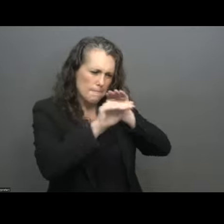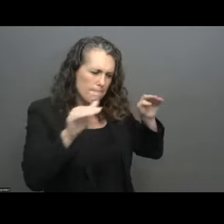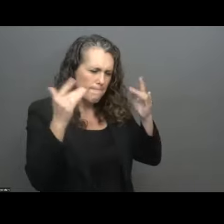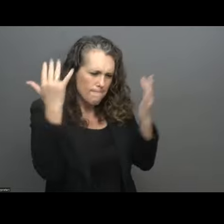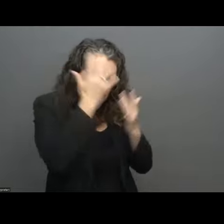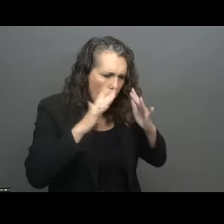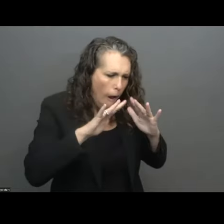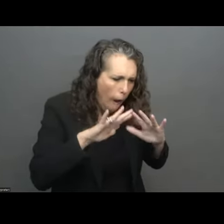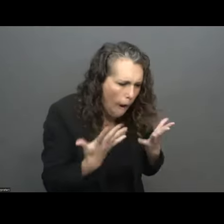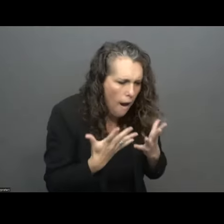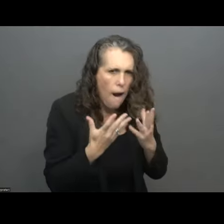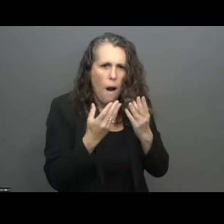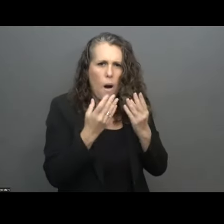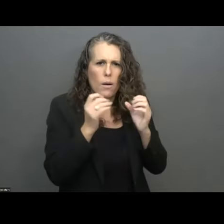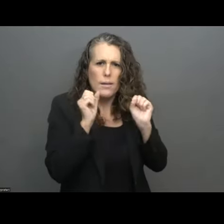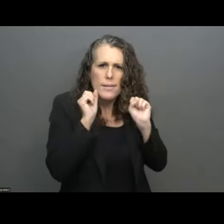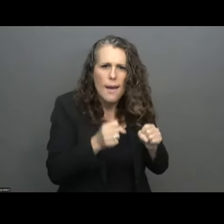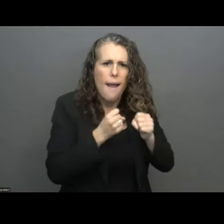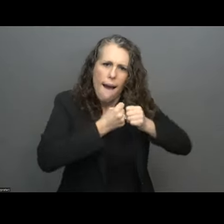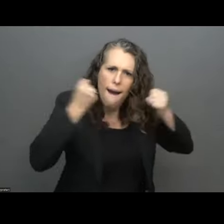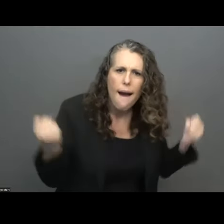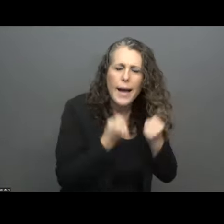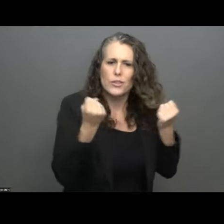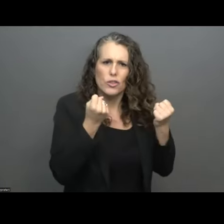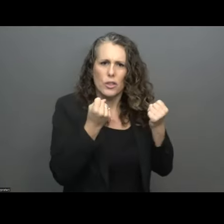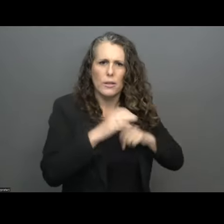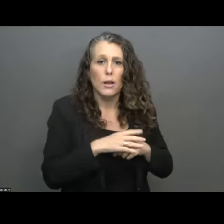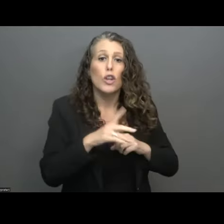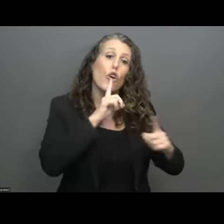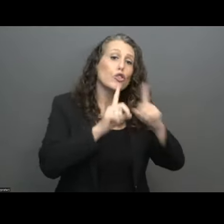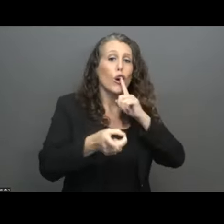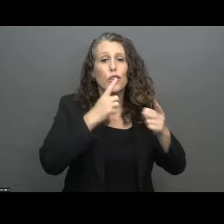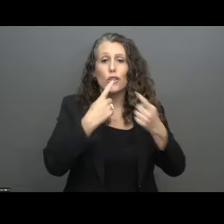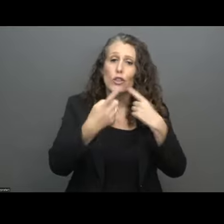solutions and plans of action, you know, moving beyond just dialogue, but making sure that